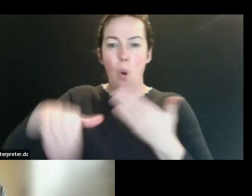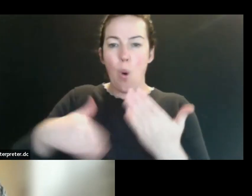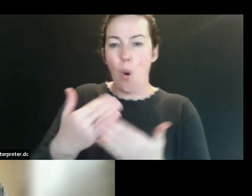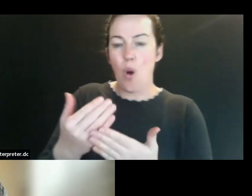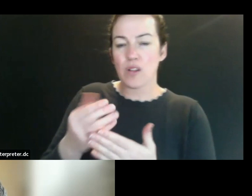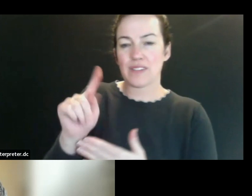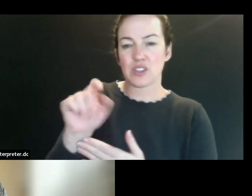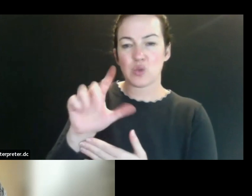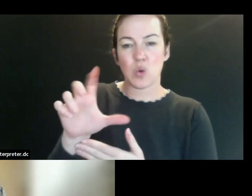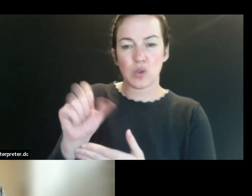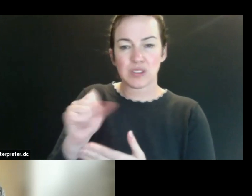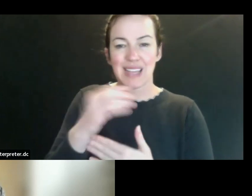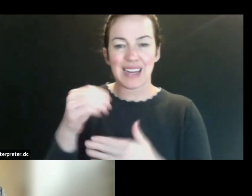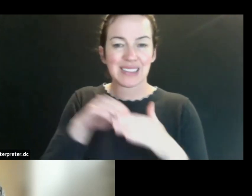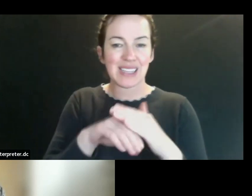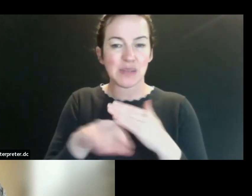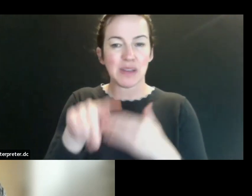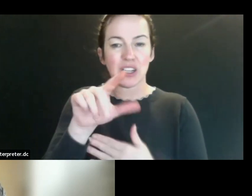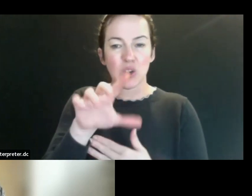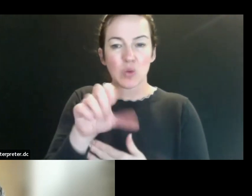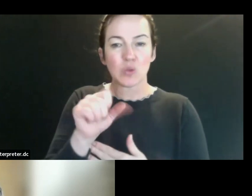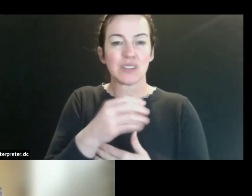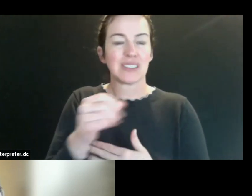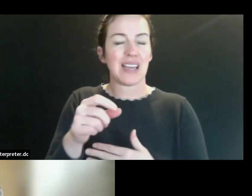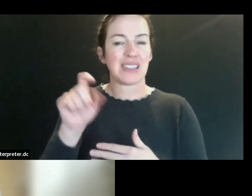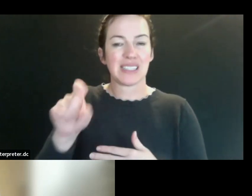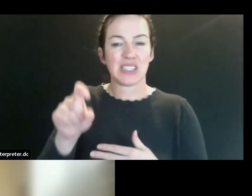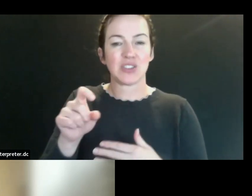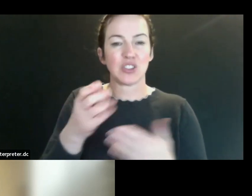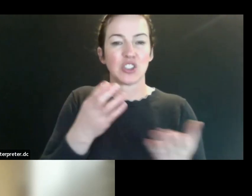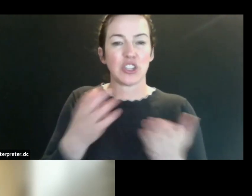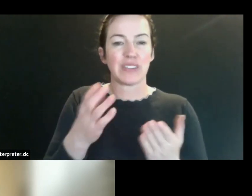tools and accessibility tools, and essential services ideas. And that is a big component